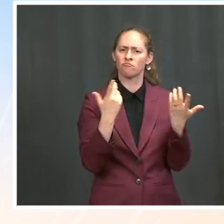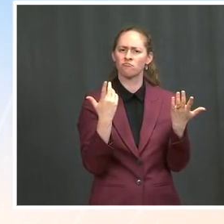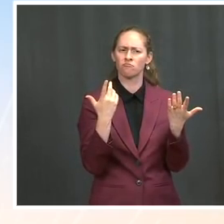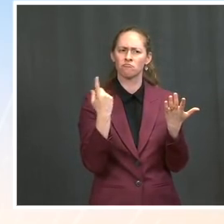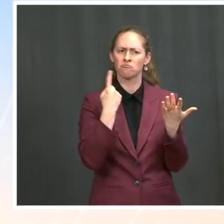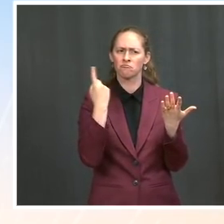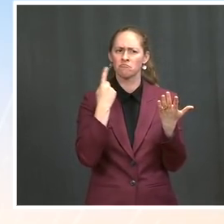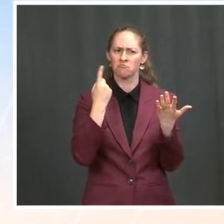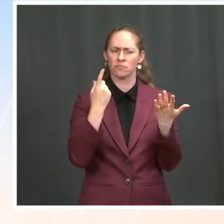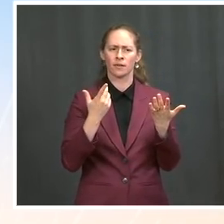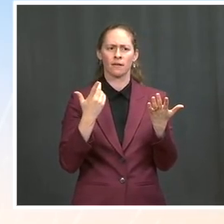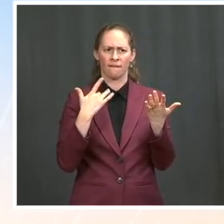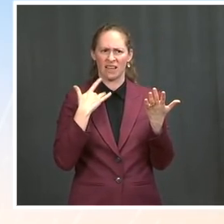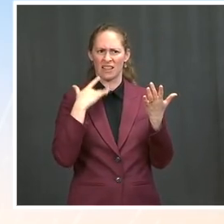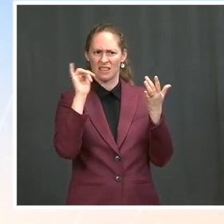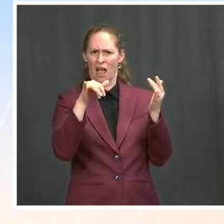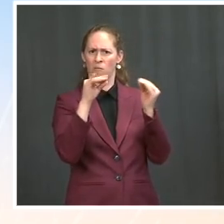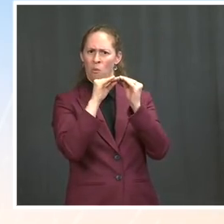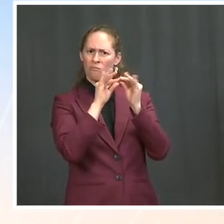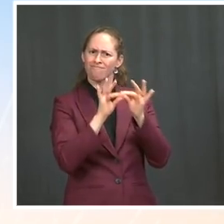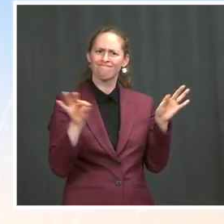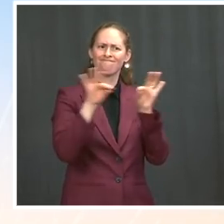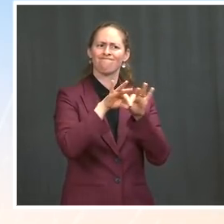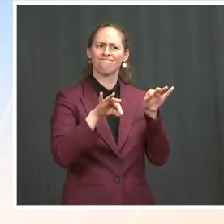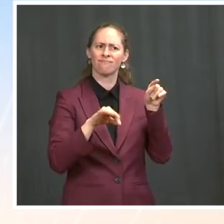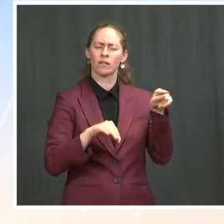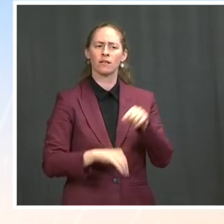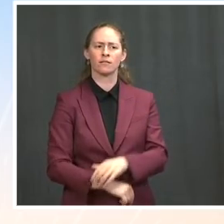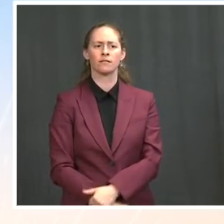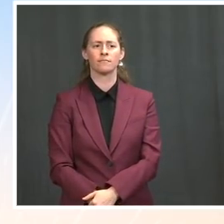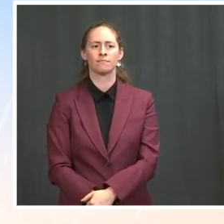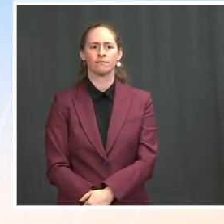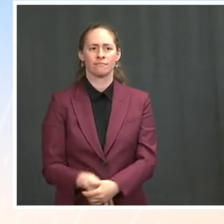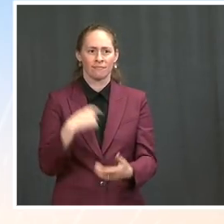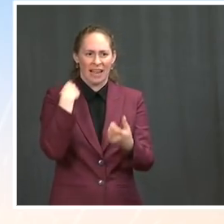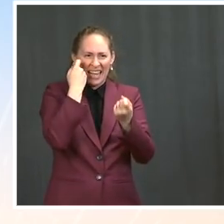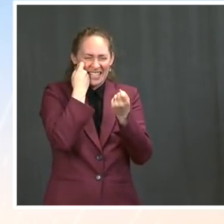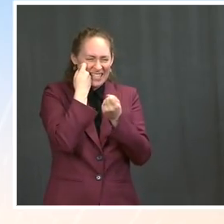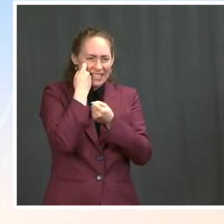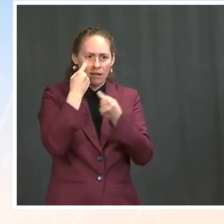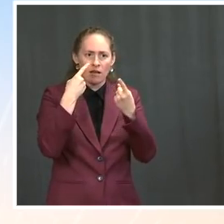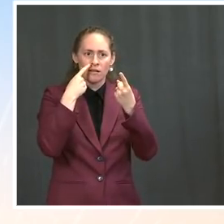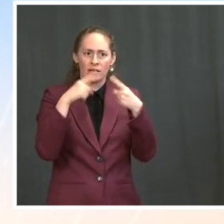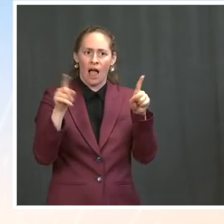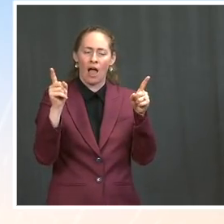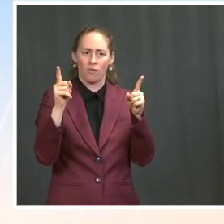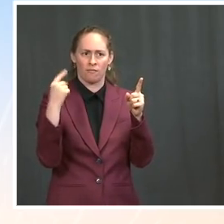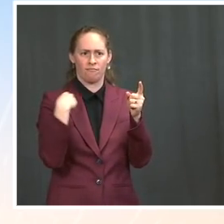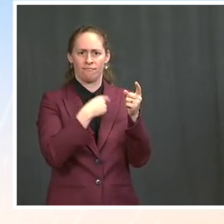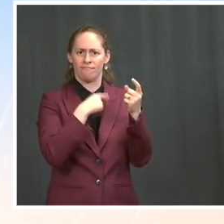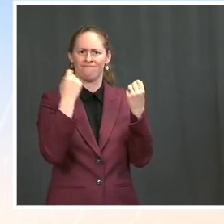Ms. Psaki: Well, we just announced a huge number of sanctions, in coordination with our European partners